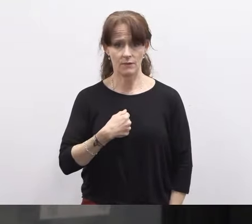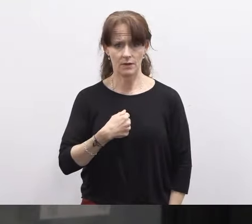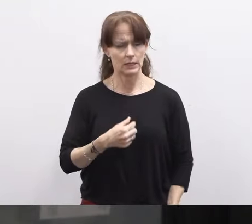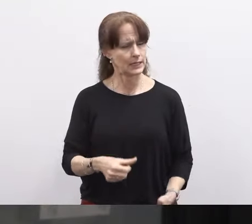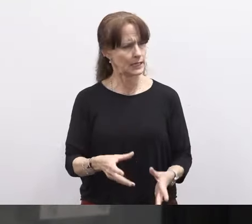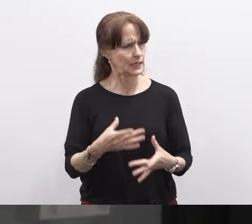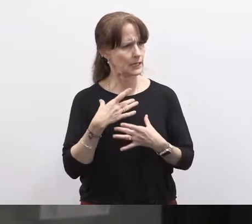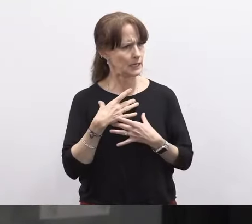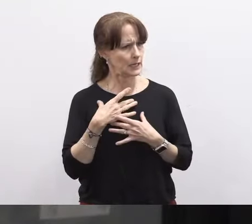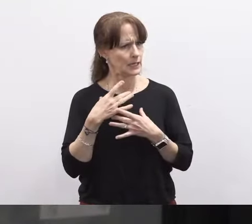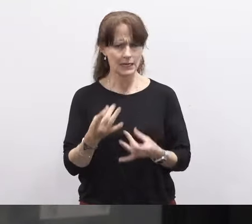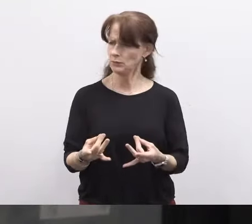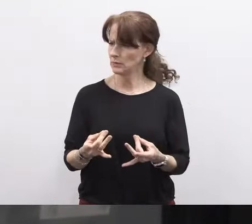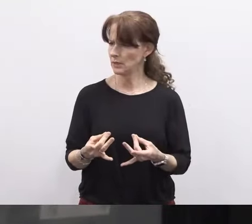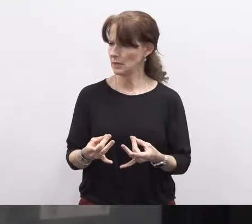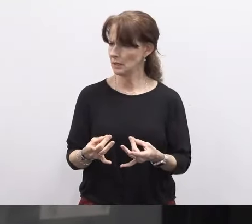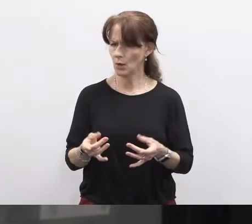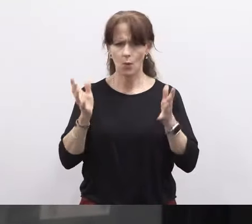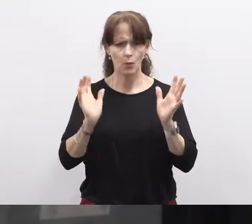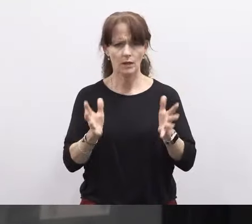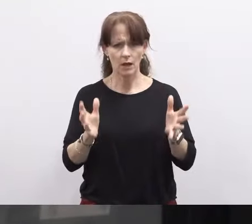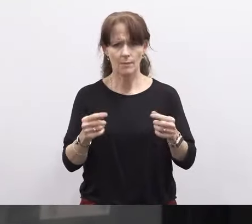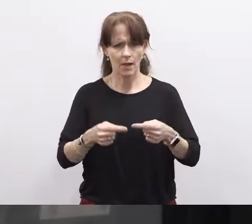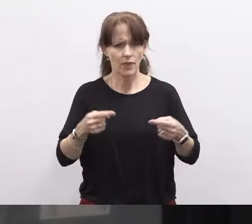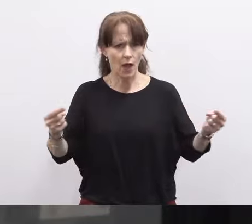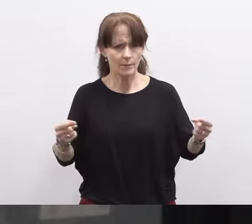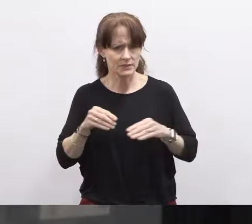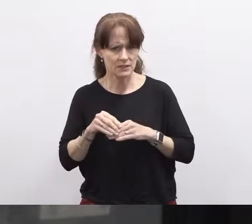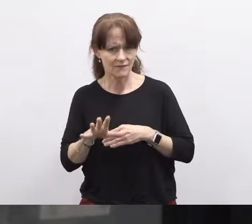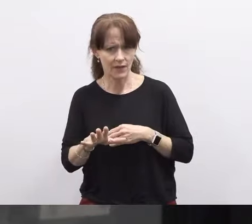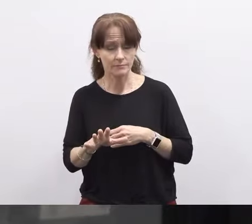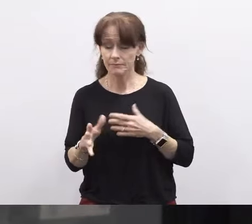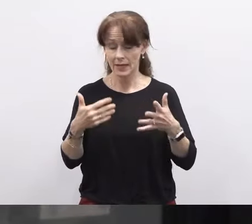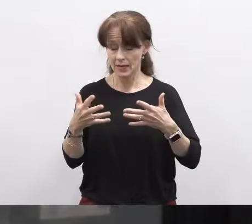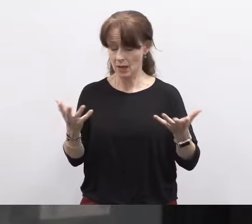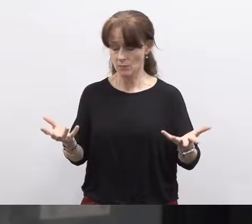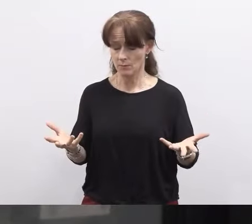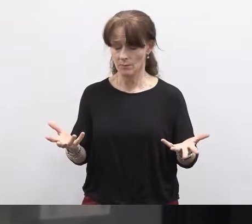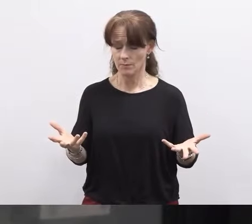because we spoke about the opposite effect. Anyhow, with that said,